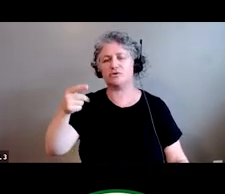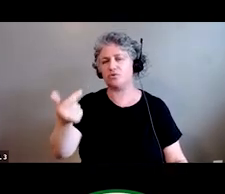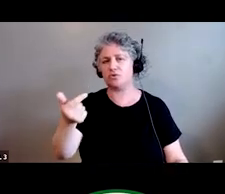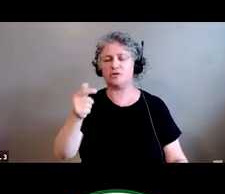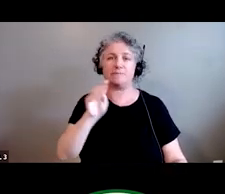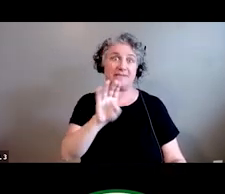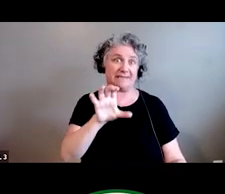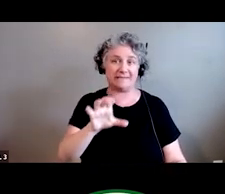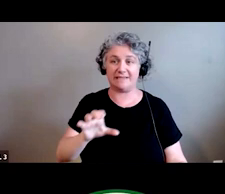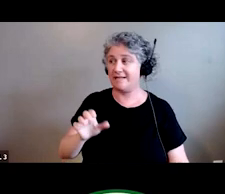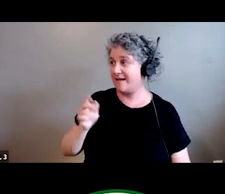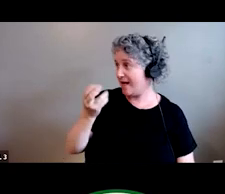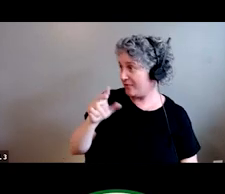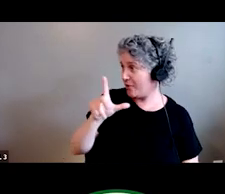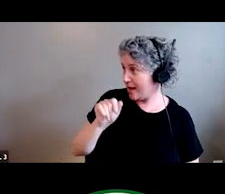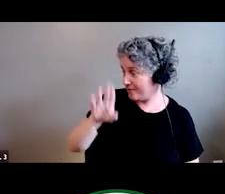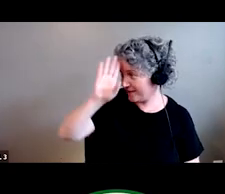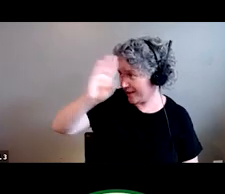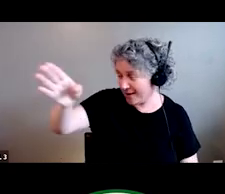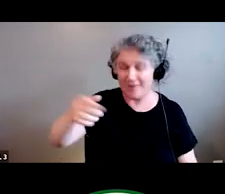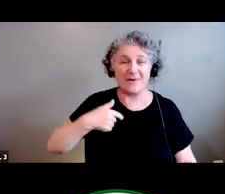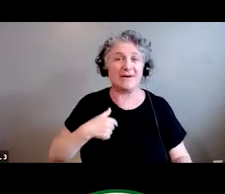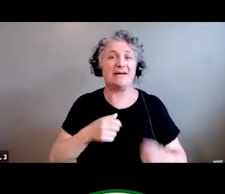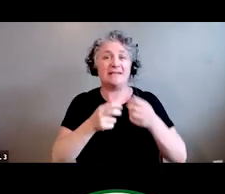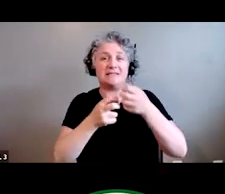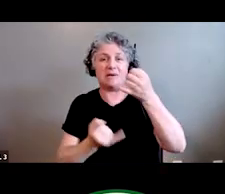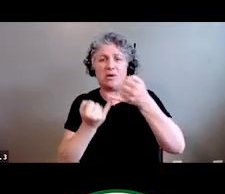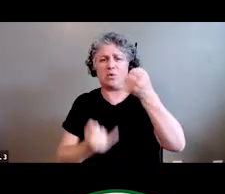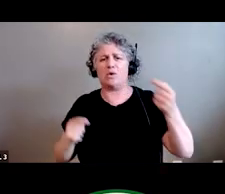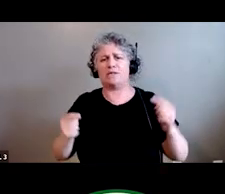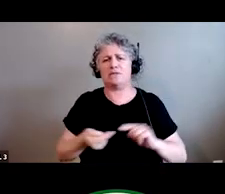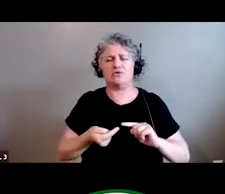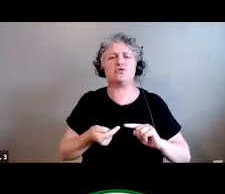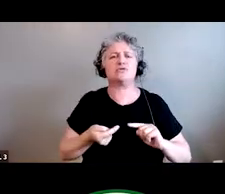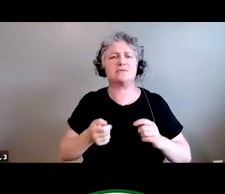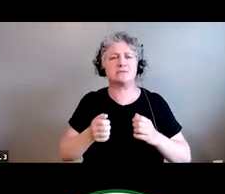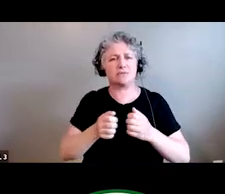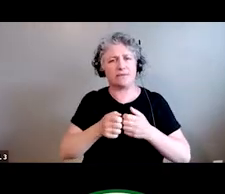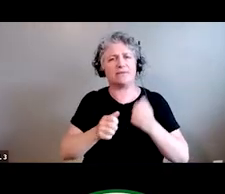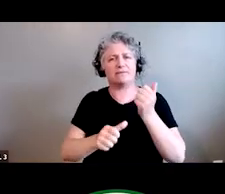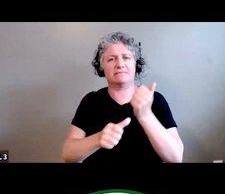We're gonna try and share a bit about nature for all as a story today. And we have a bit